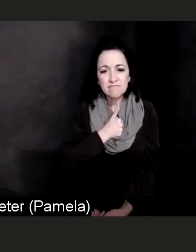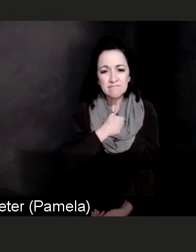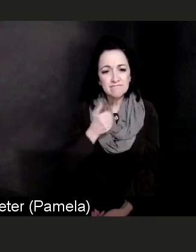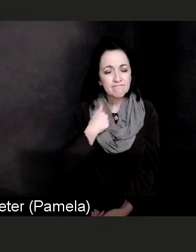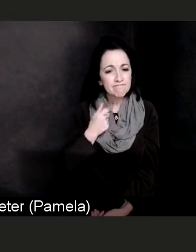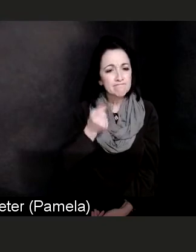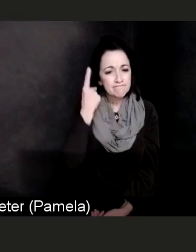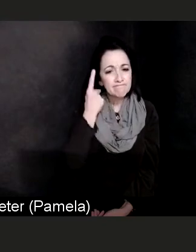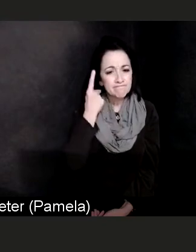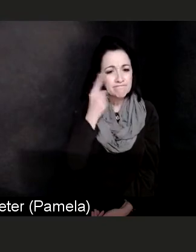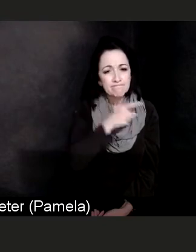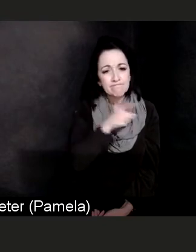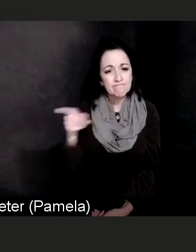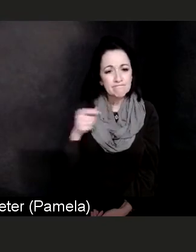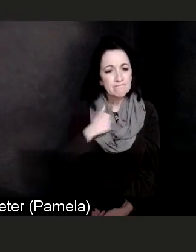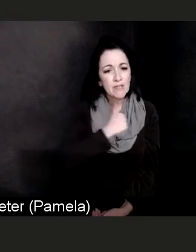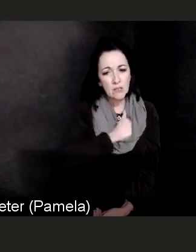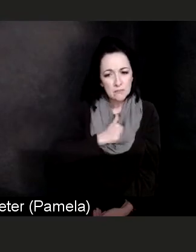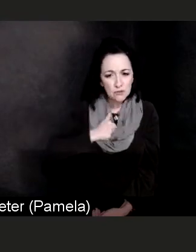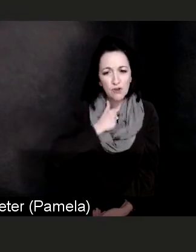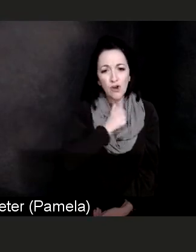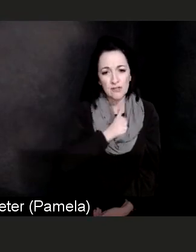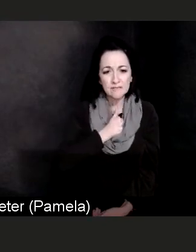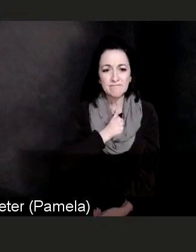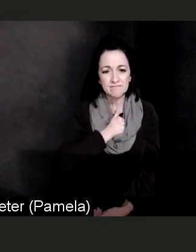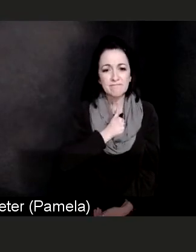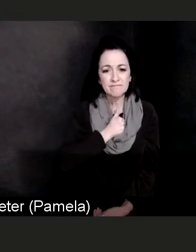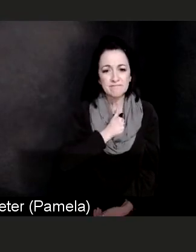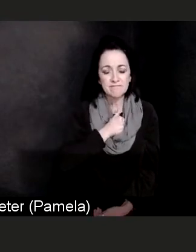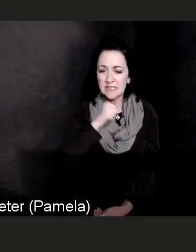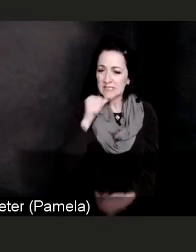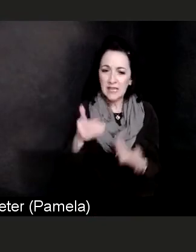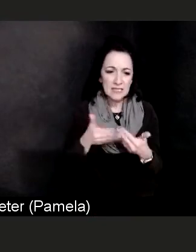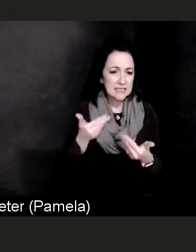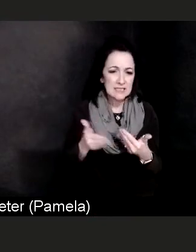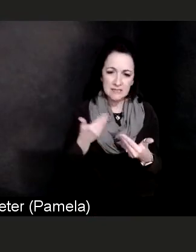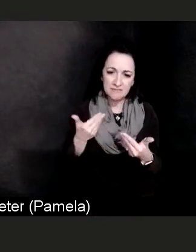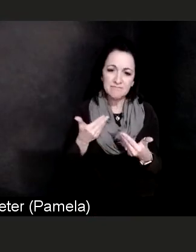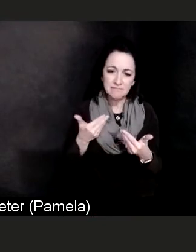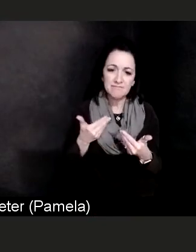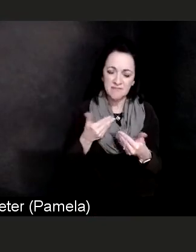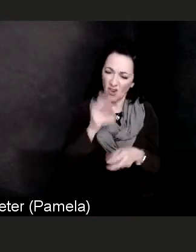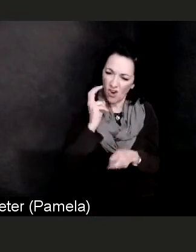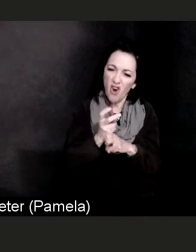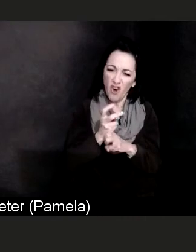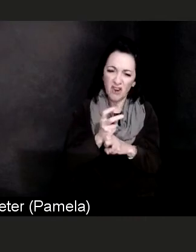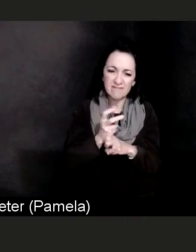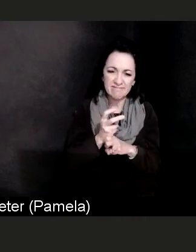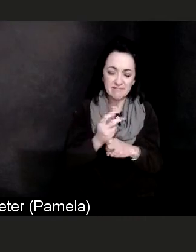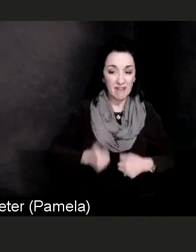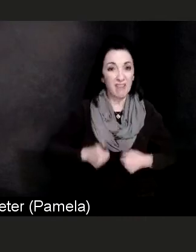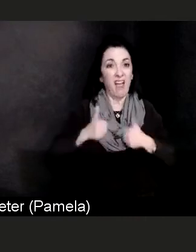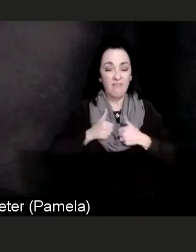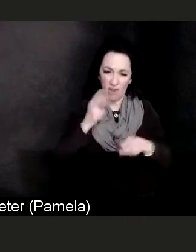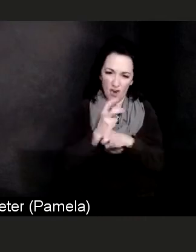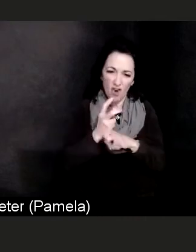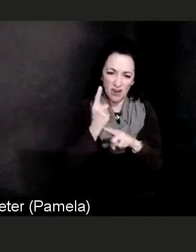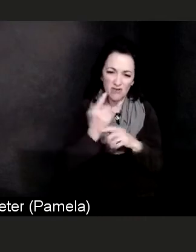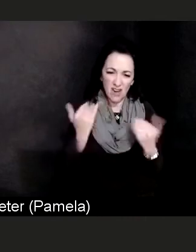I know that this is the most frustrating situation for so many of you, as we are now at a point